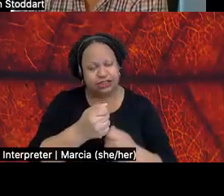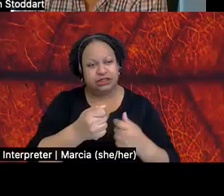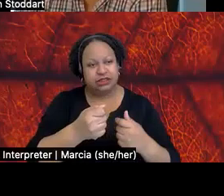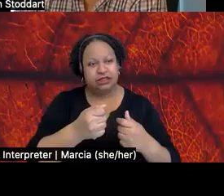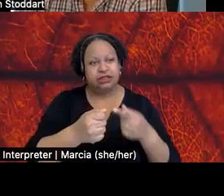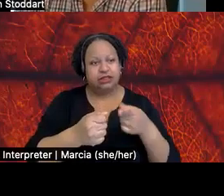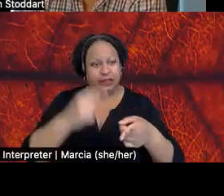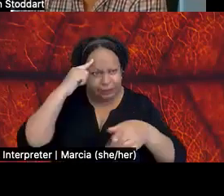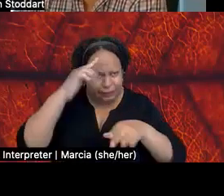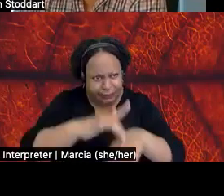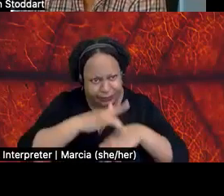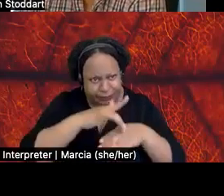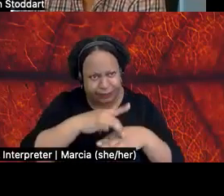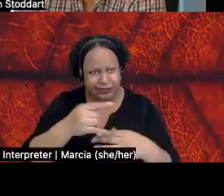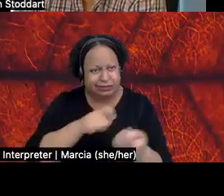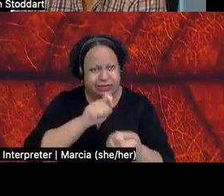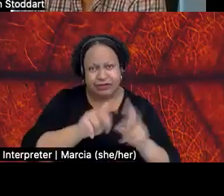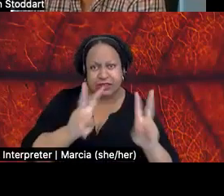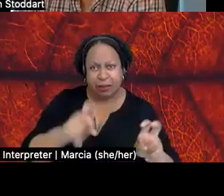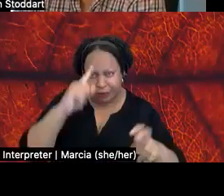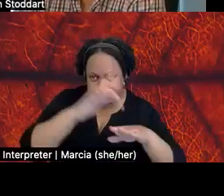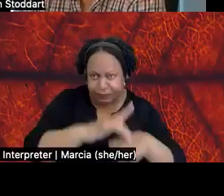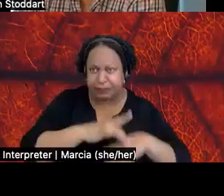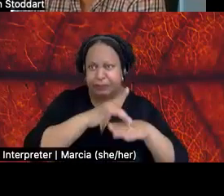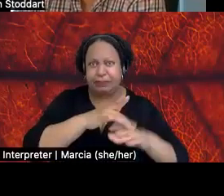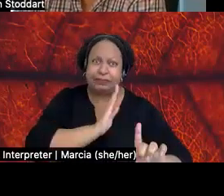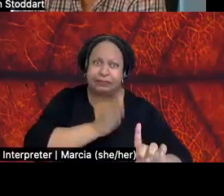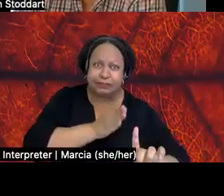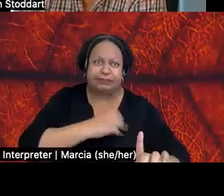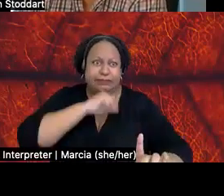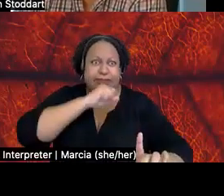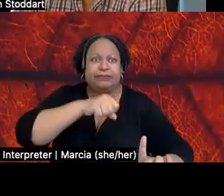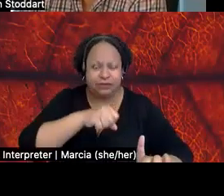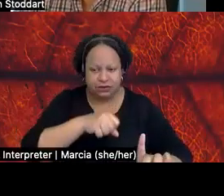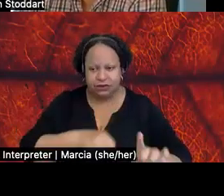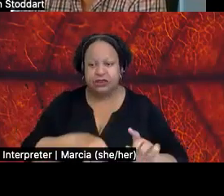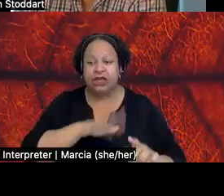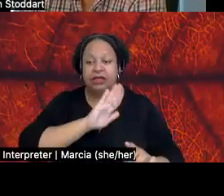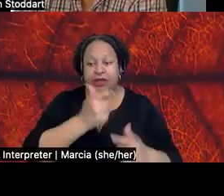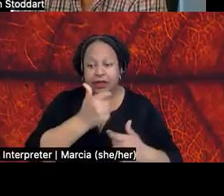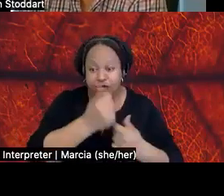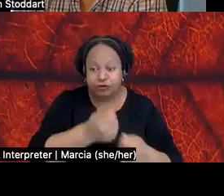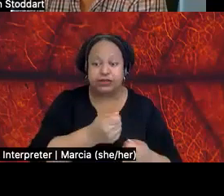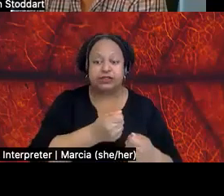Often its these very interests that lead our students to pursue